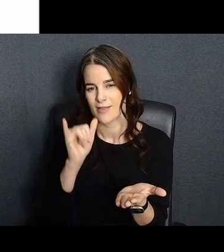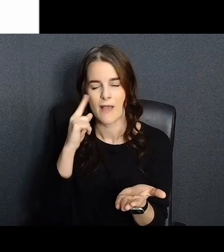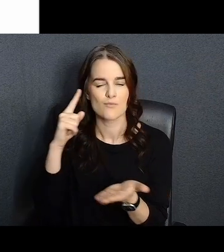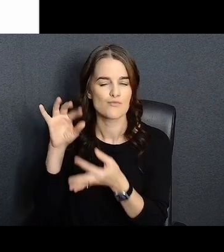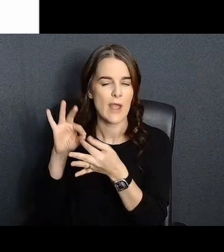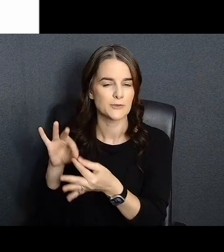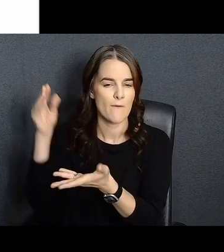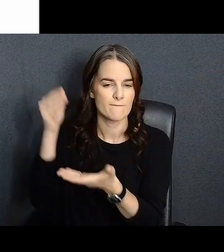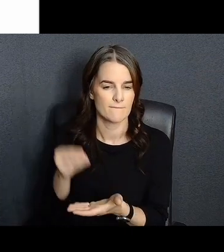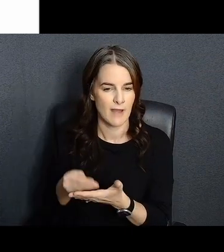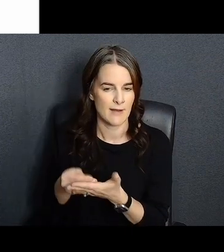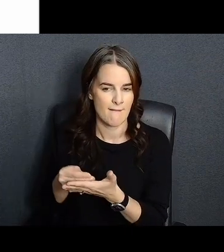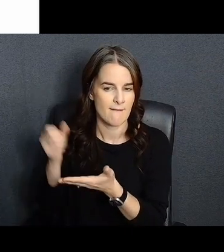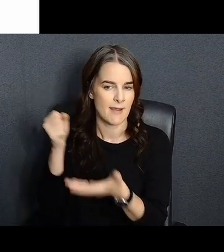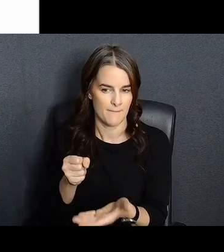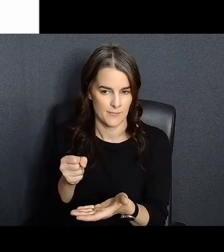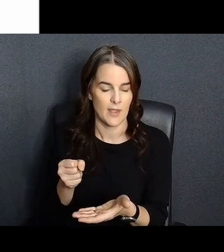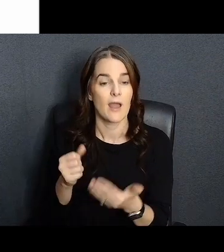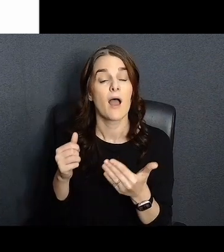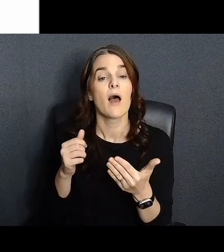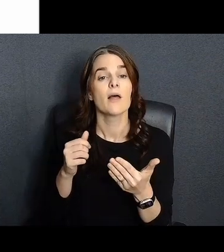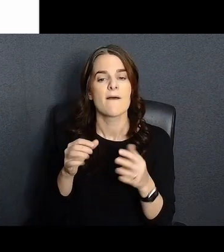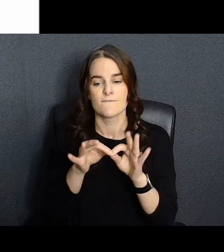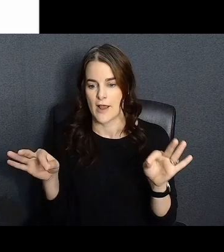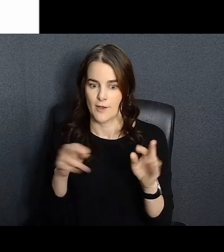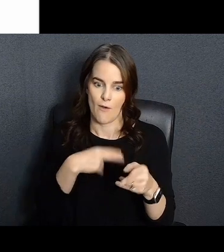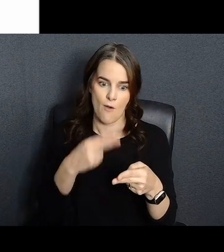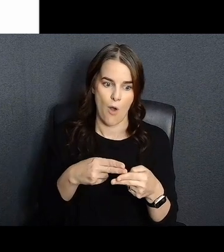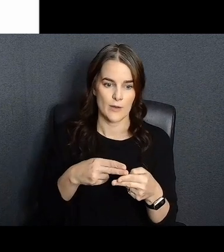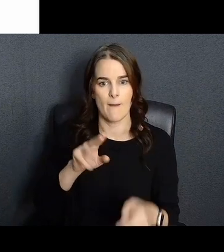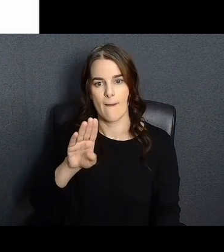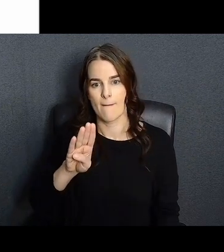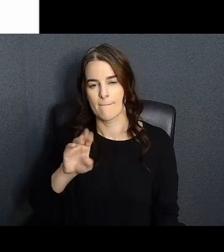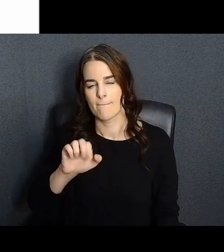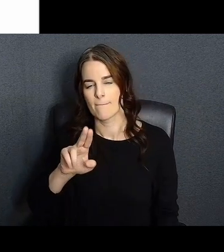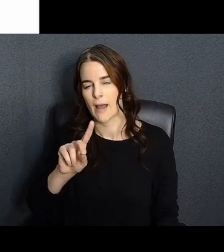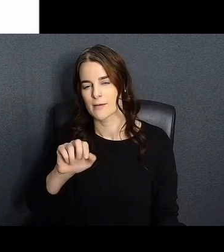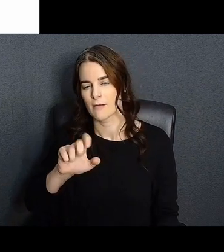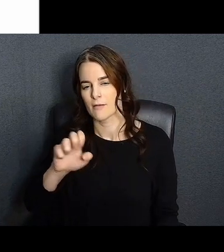So there's a phrase called bundled iPad. Bundled iPads are basically an iPad